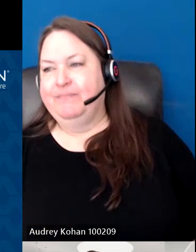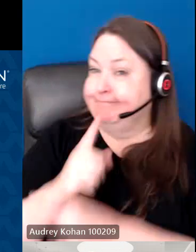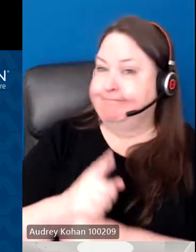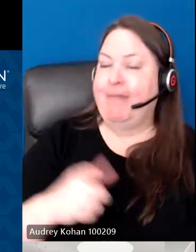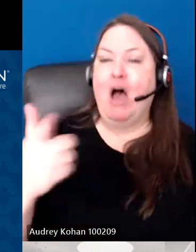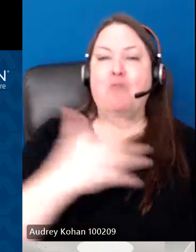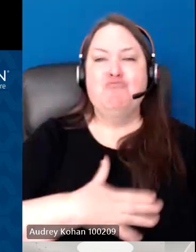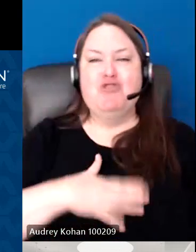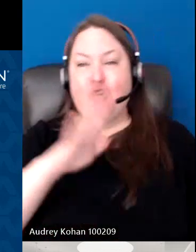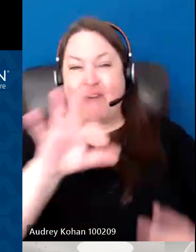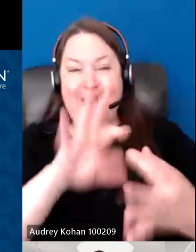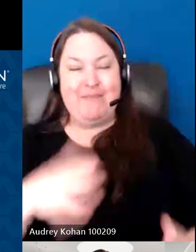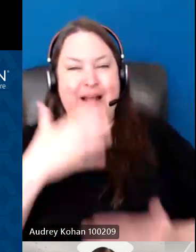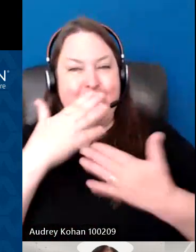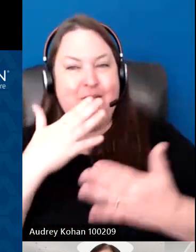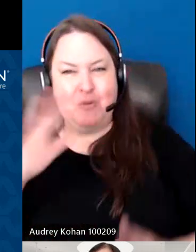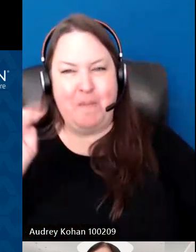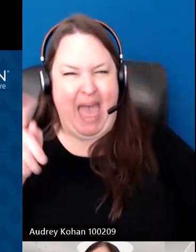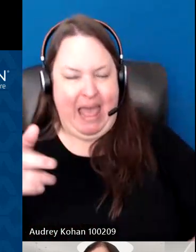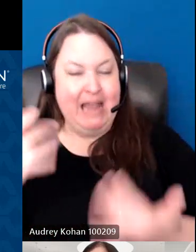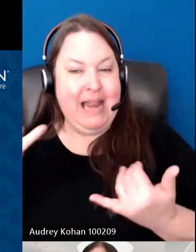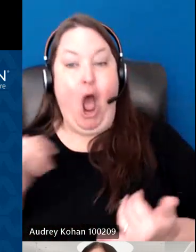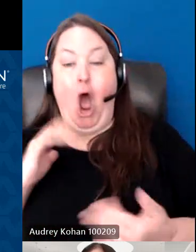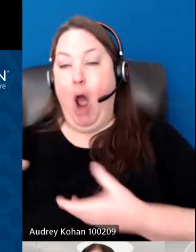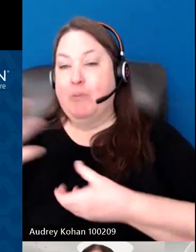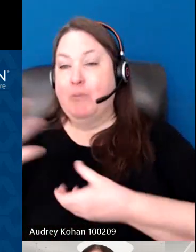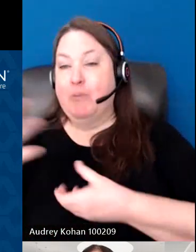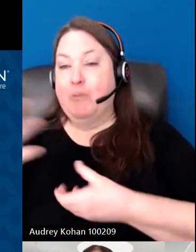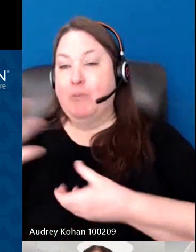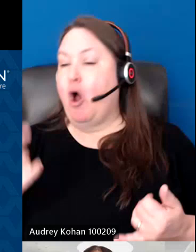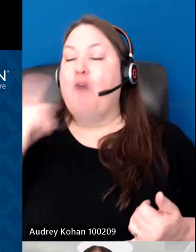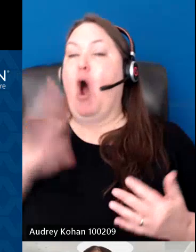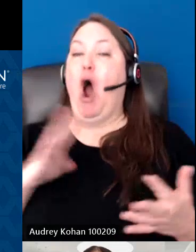those guys thank you uh for our our participants today I'm sorry for our audience today please do